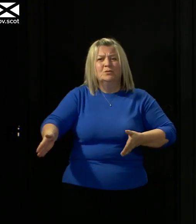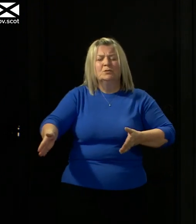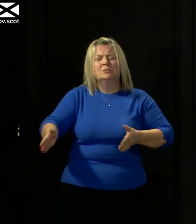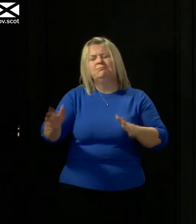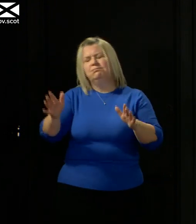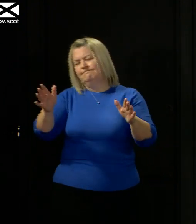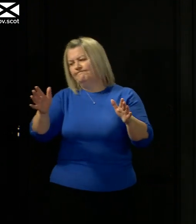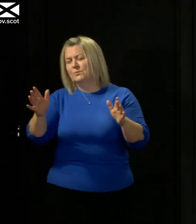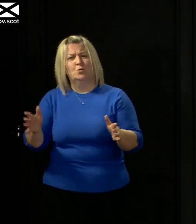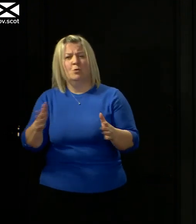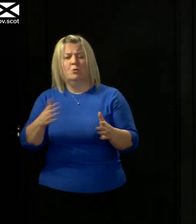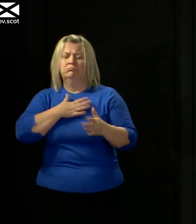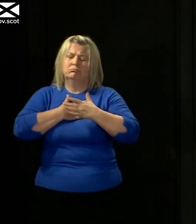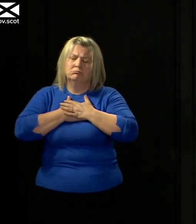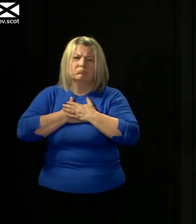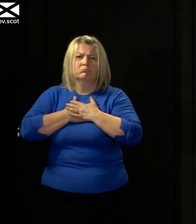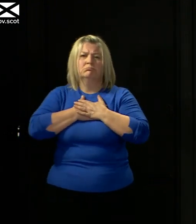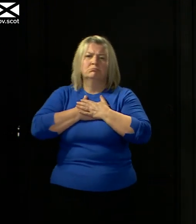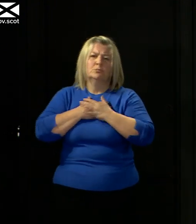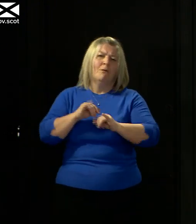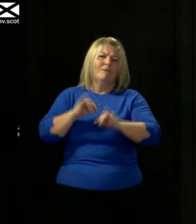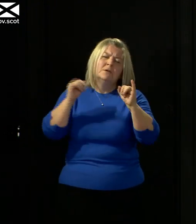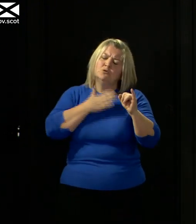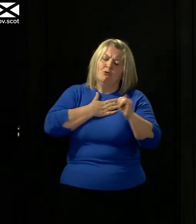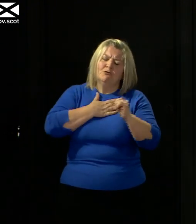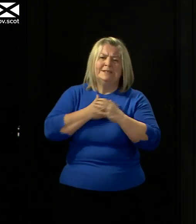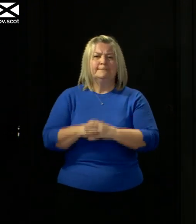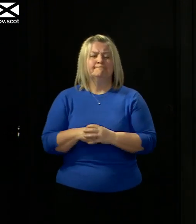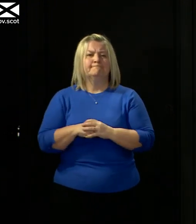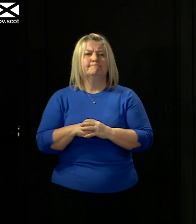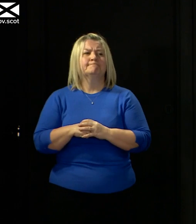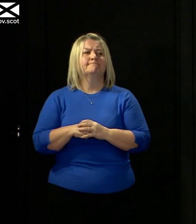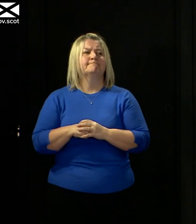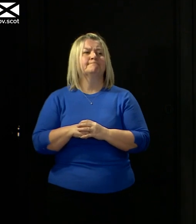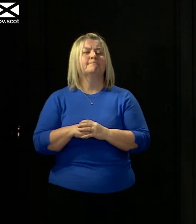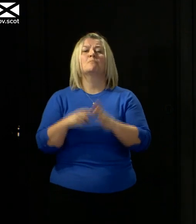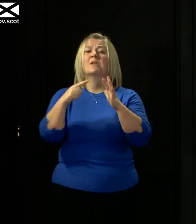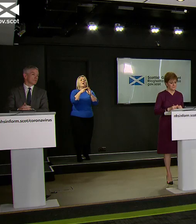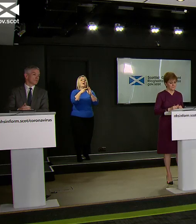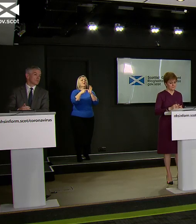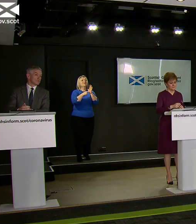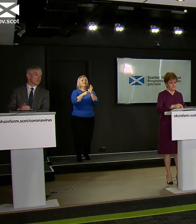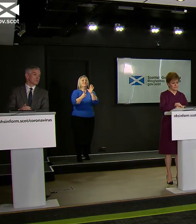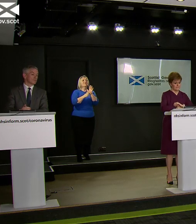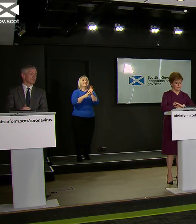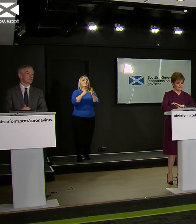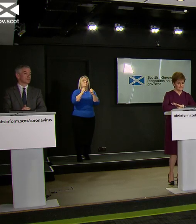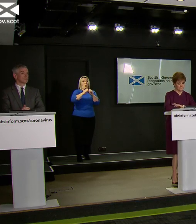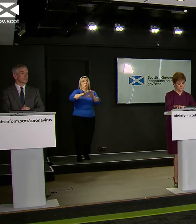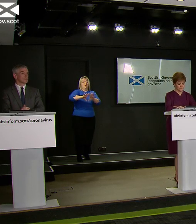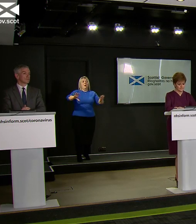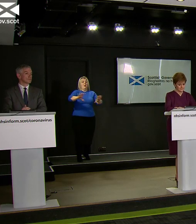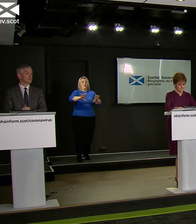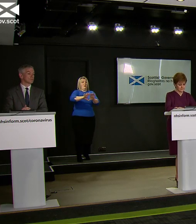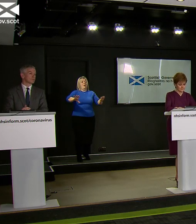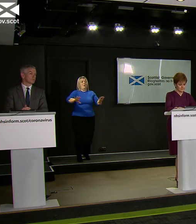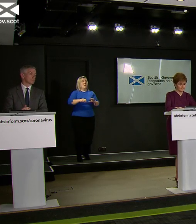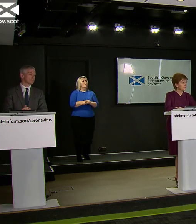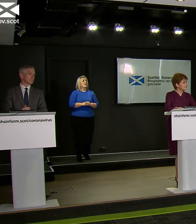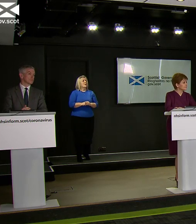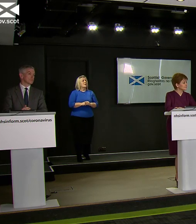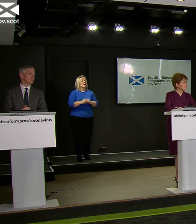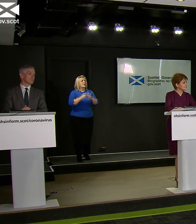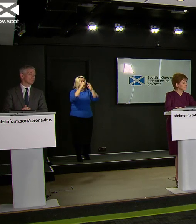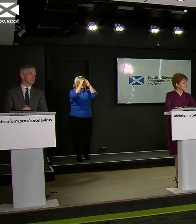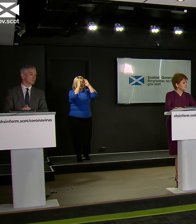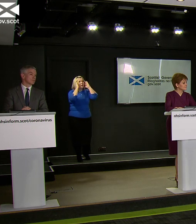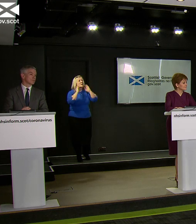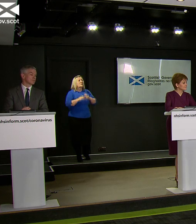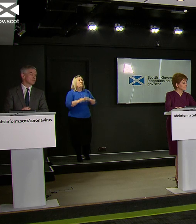we think about all of these things Peter McMahon ITV border Thank You First